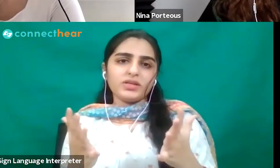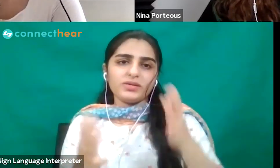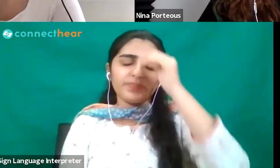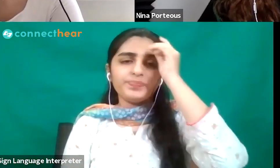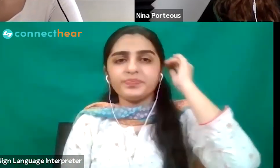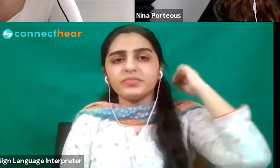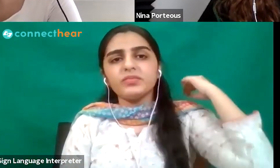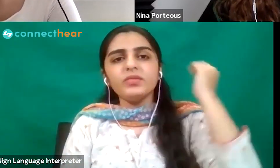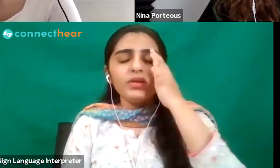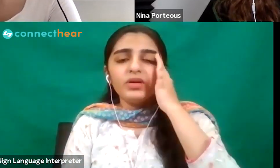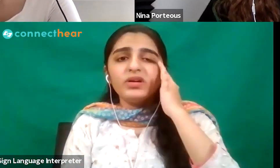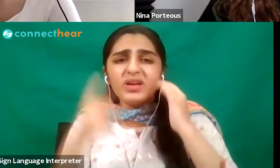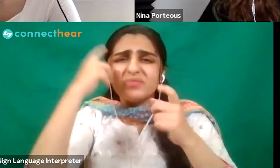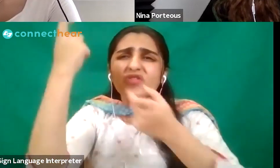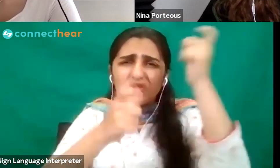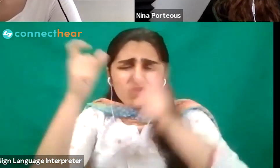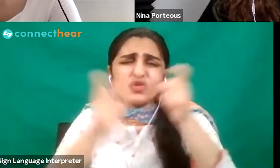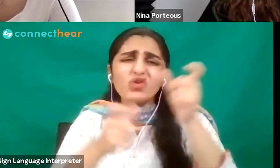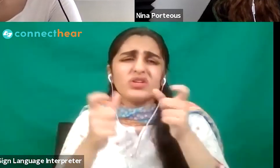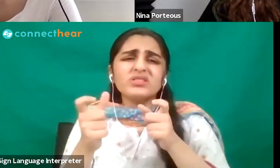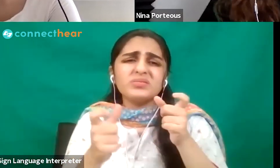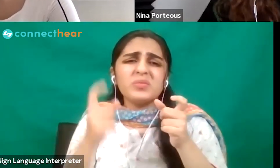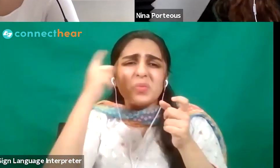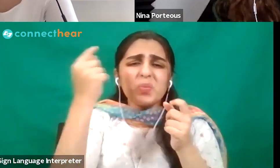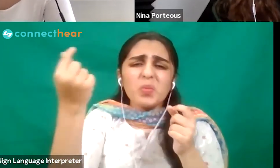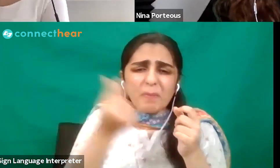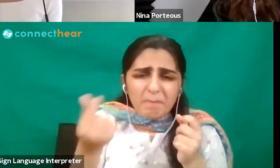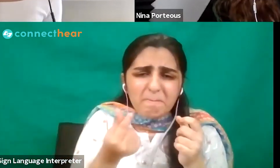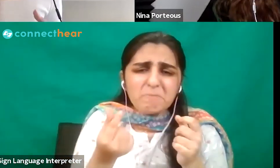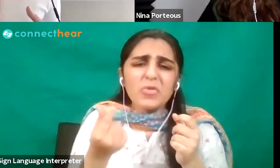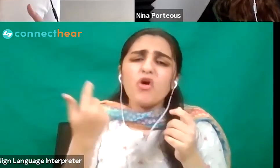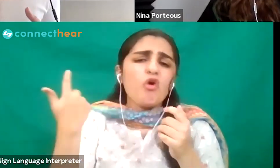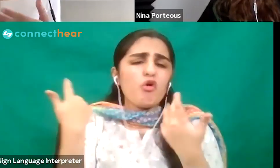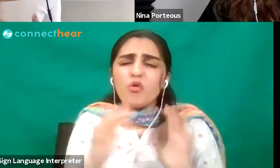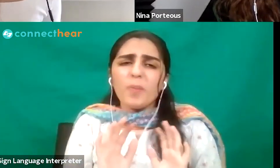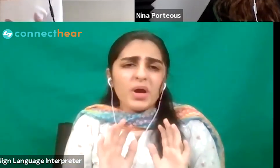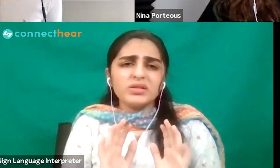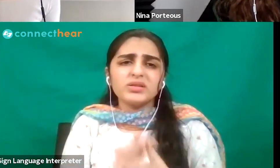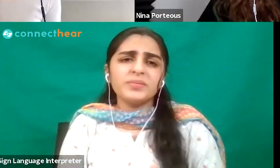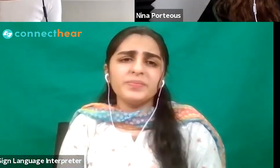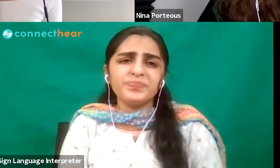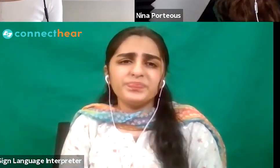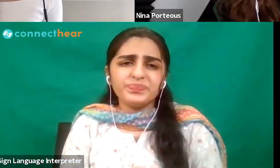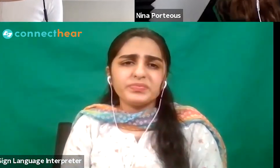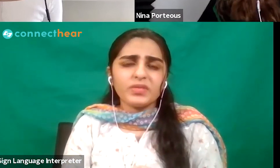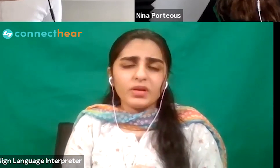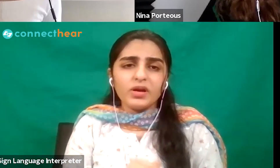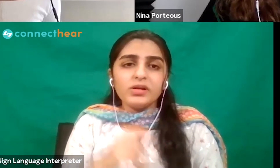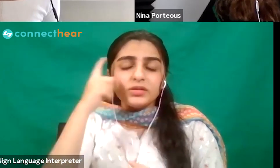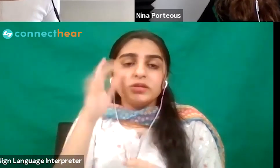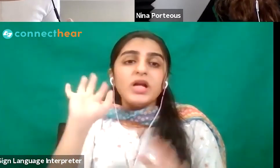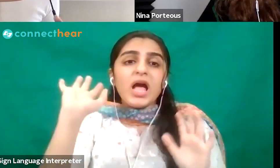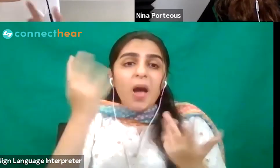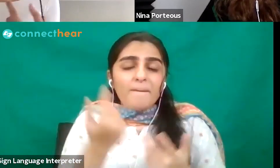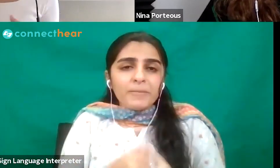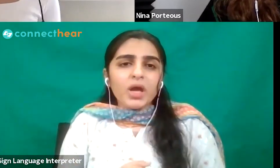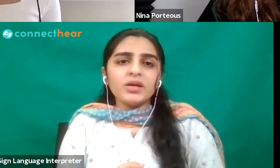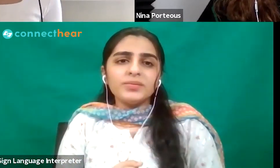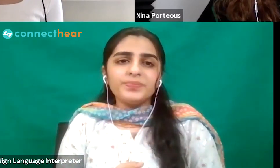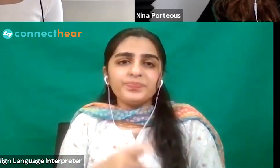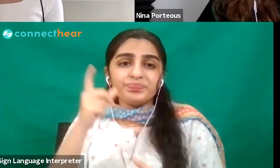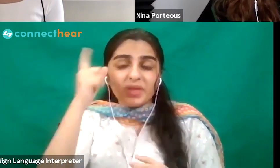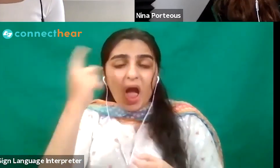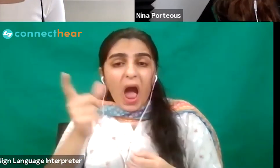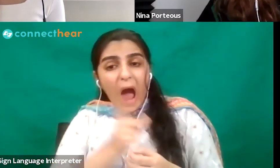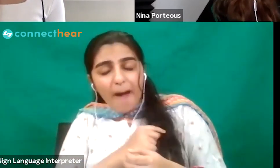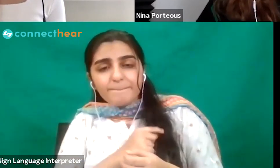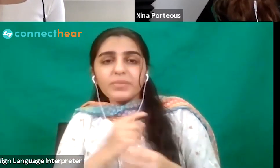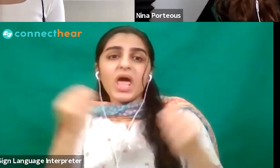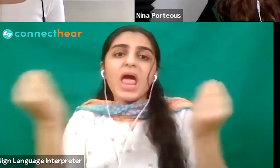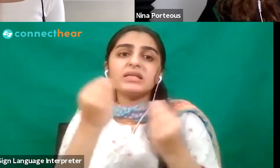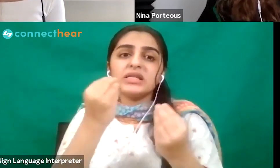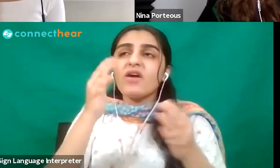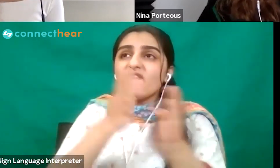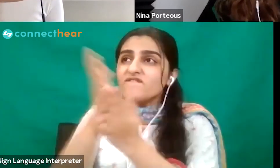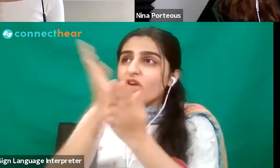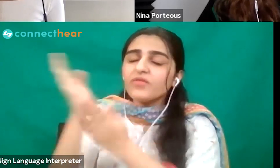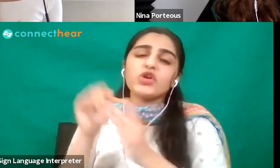Hi, my name is Areej Khan I'm currently based in Dubai. I'm a computer science educator. This video costs coach here read. This is my second episode.